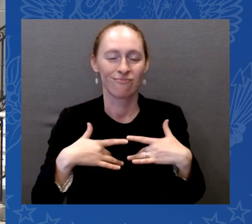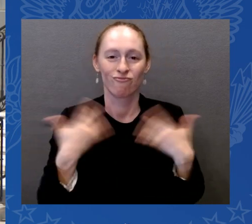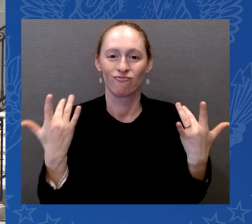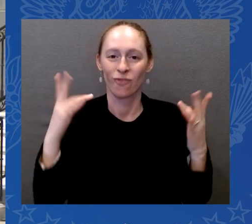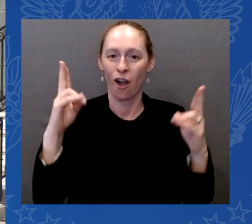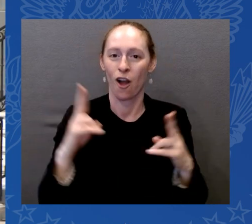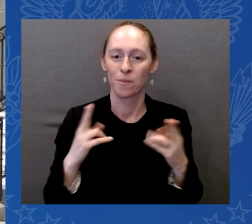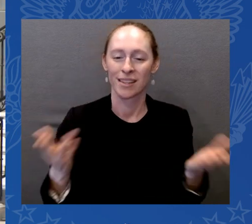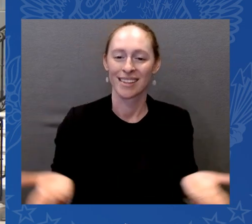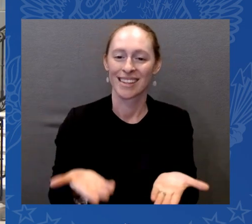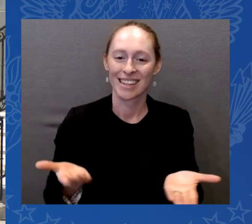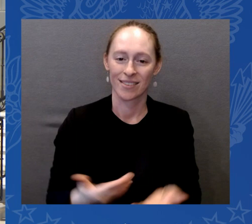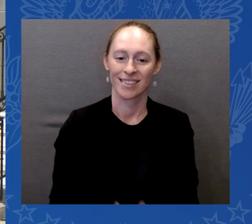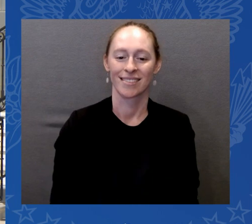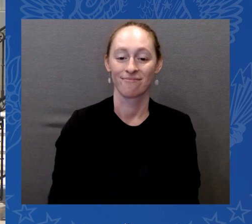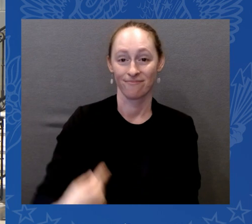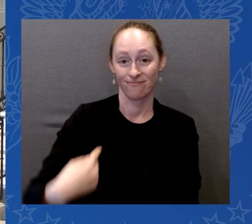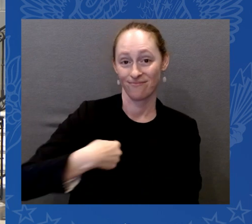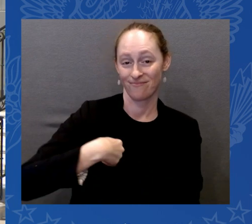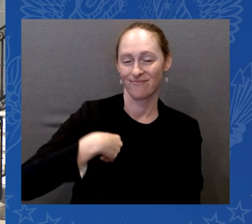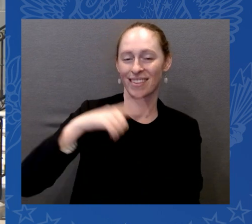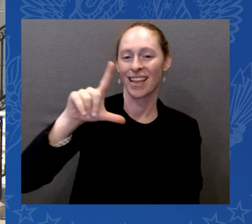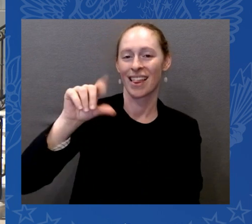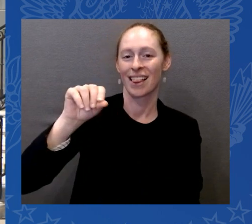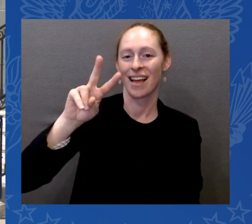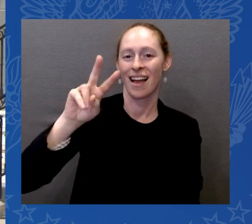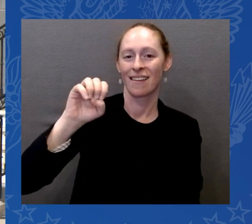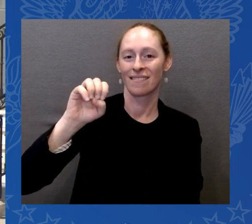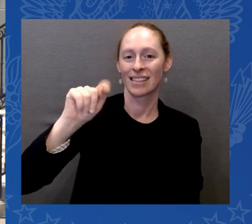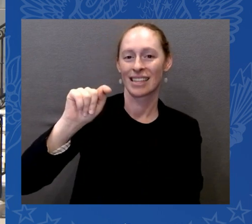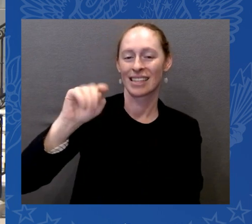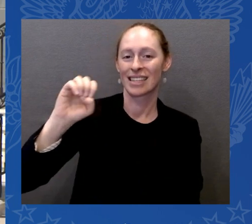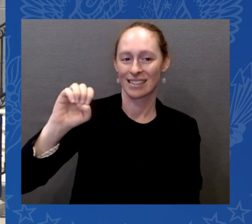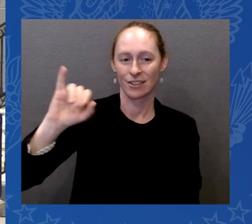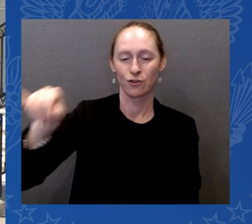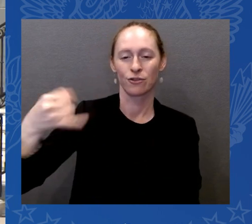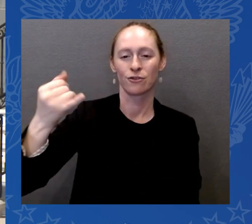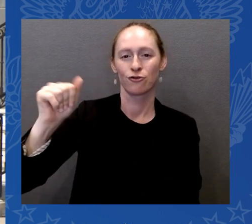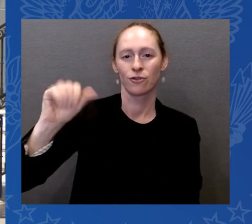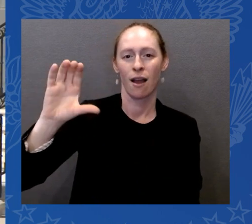and I'm a proud member of the International Brotherhood of Electrical Workers.